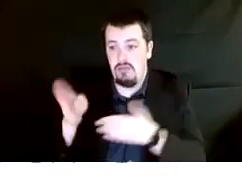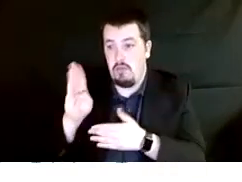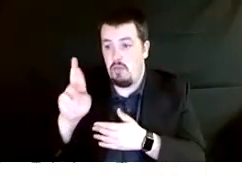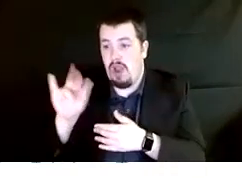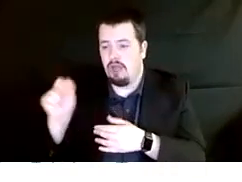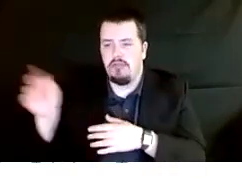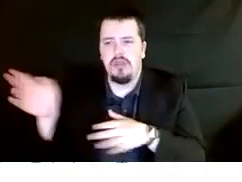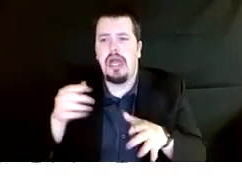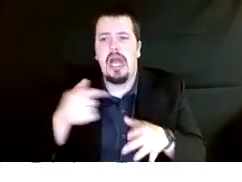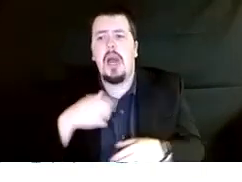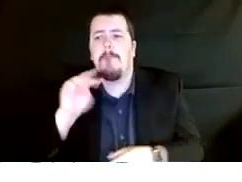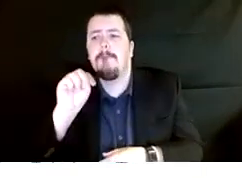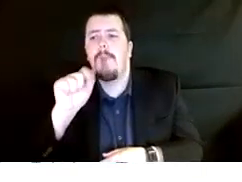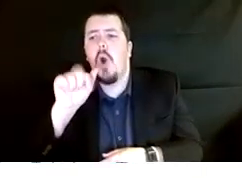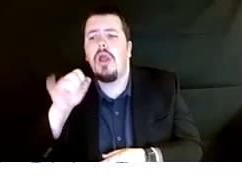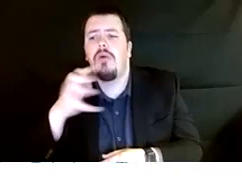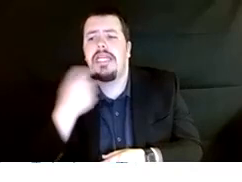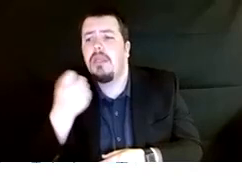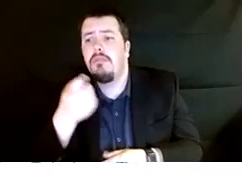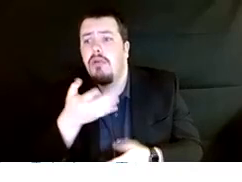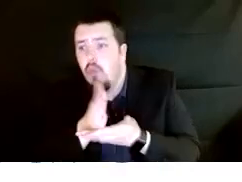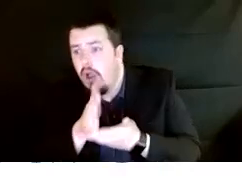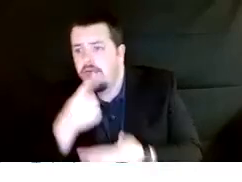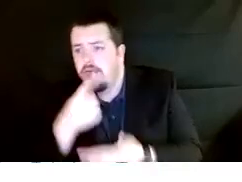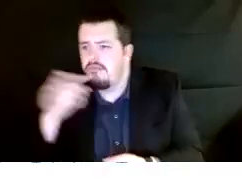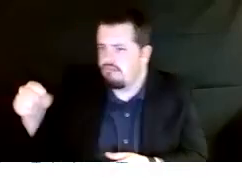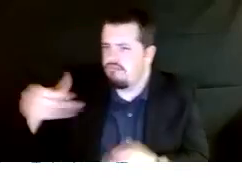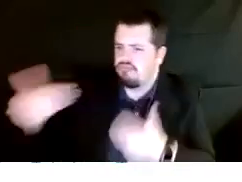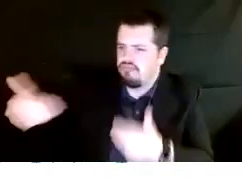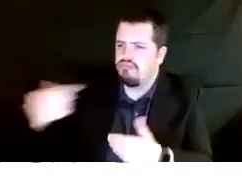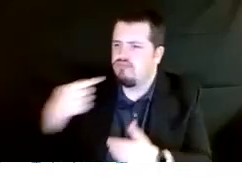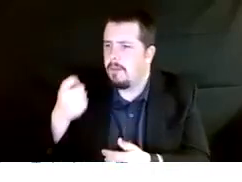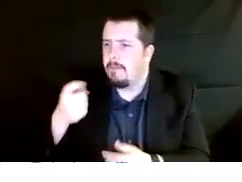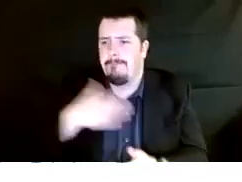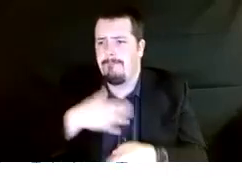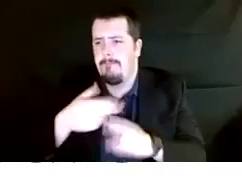I break in for just ...I just wanted a couple things uh so everything Sherry said is right